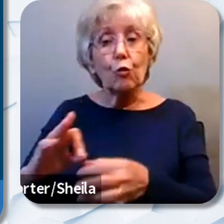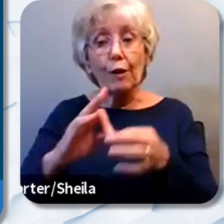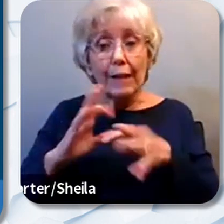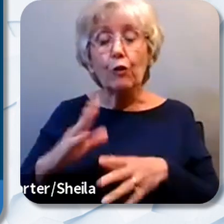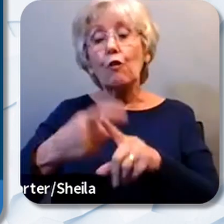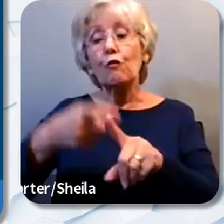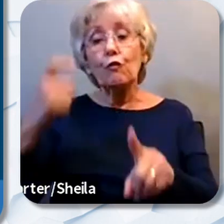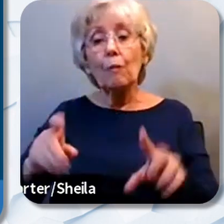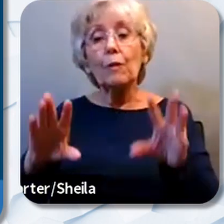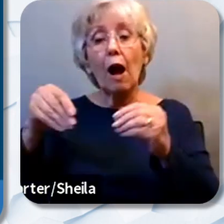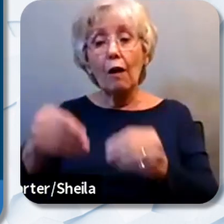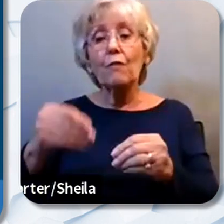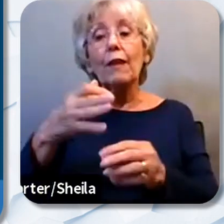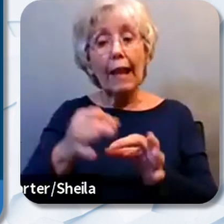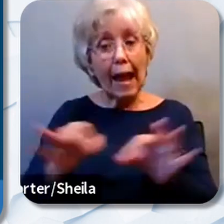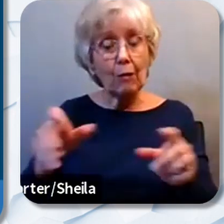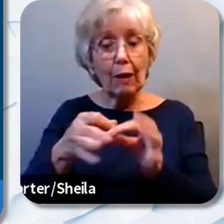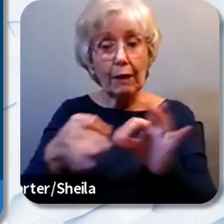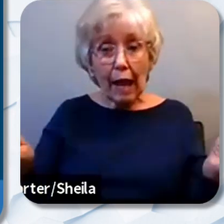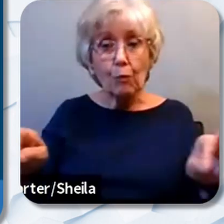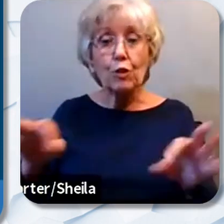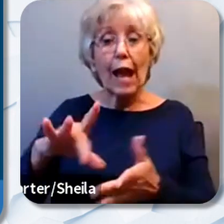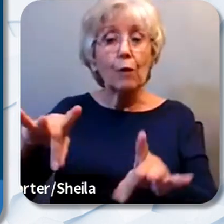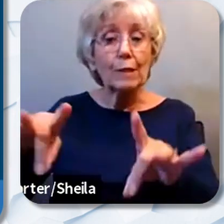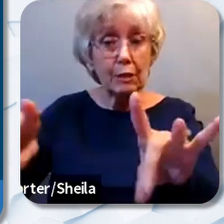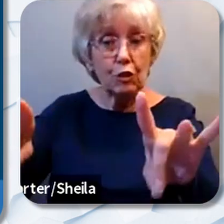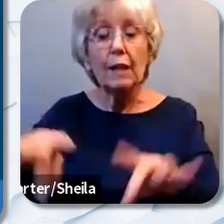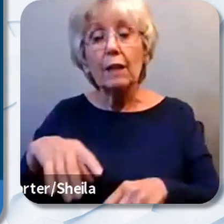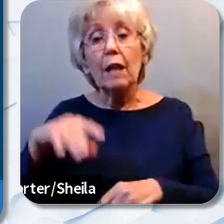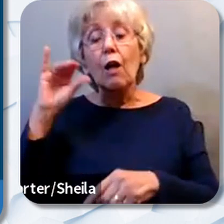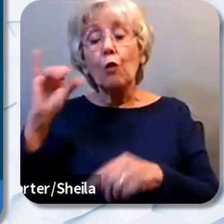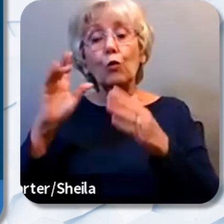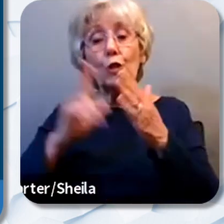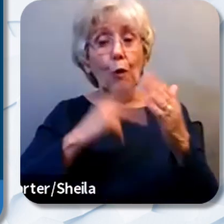the opposite language acquisition, and those. i'm the program manager and the instructional